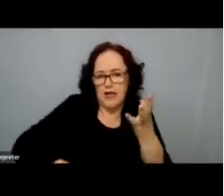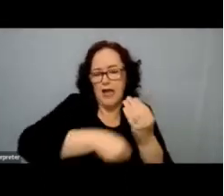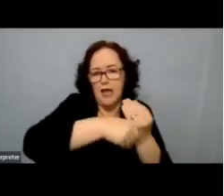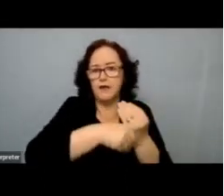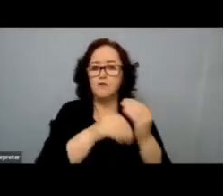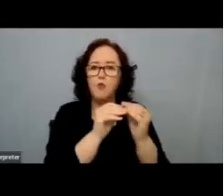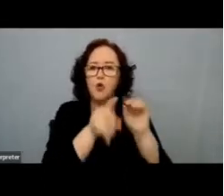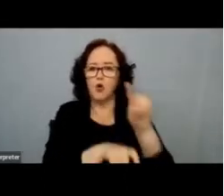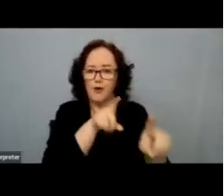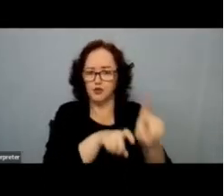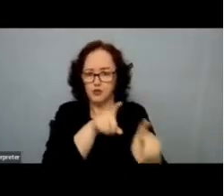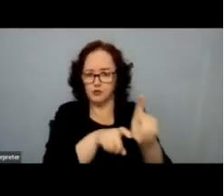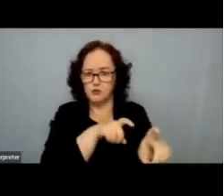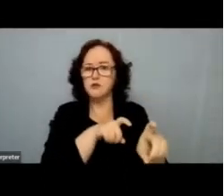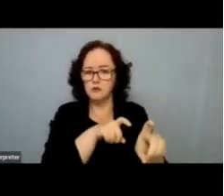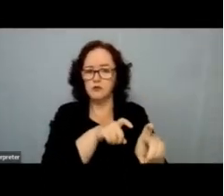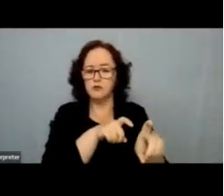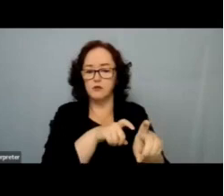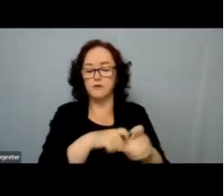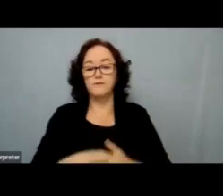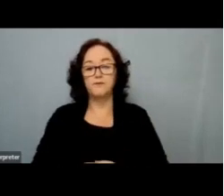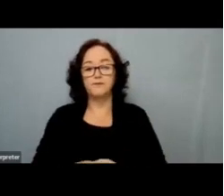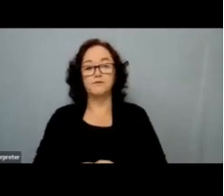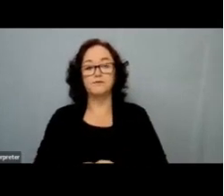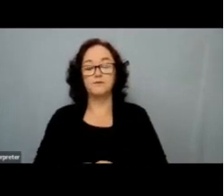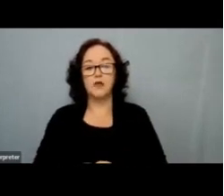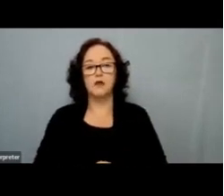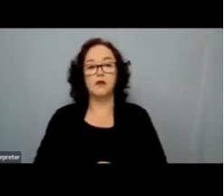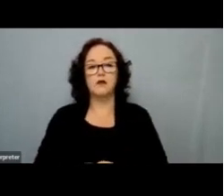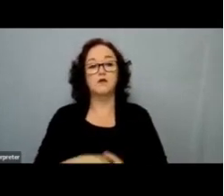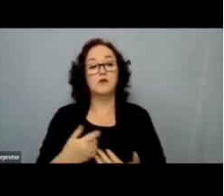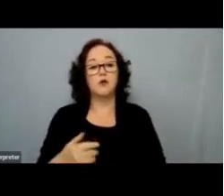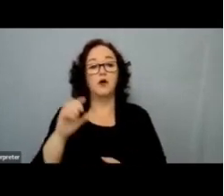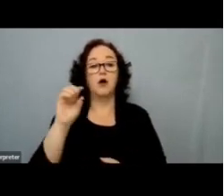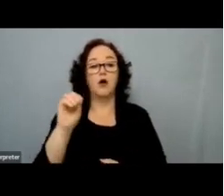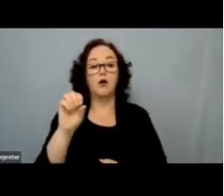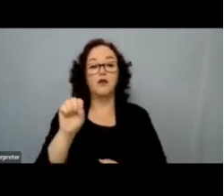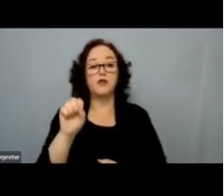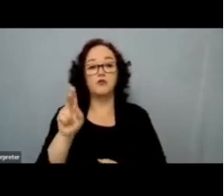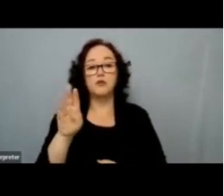to this inquiry. So the OSU TBI-ID is offered as an example